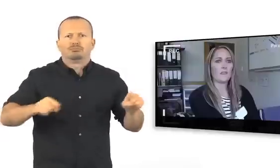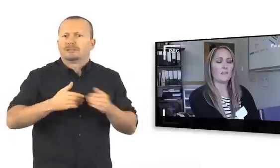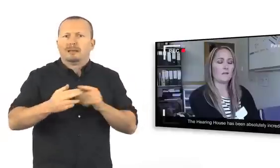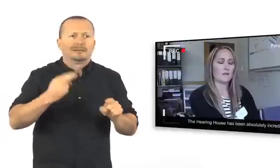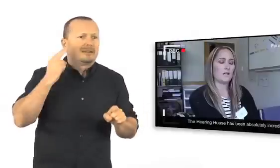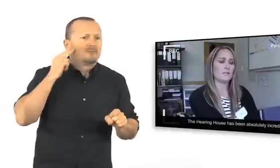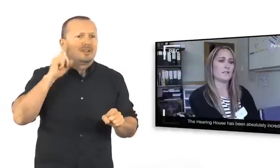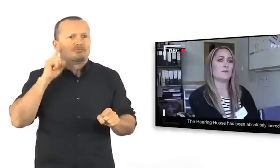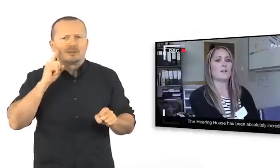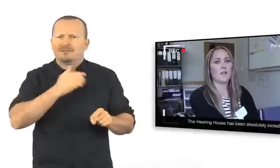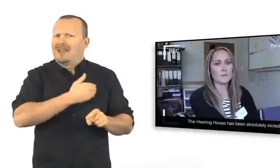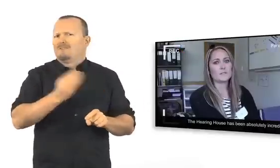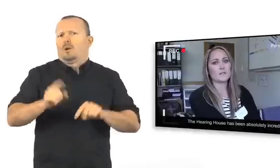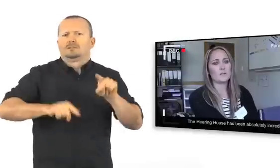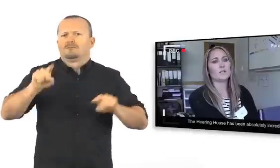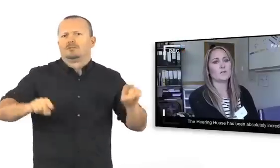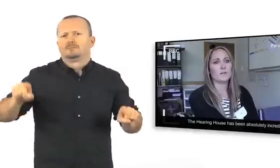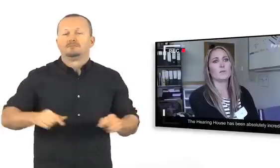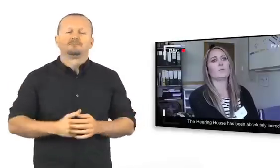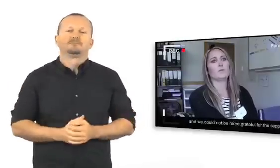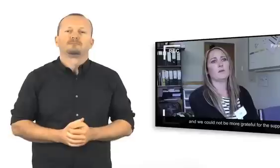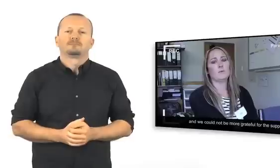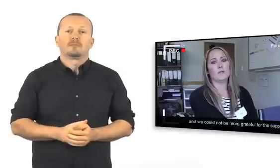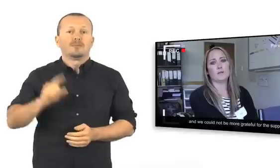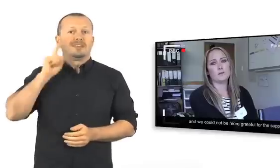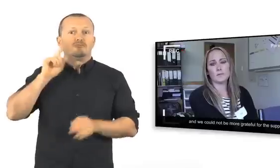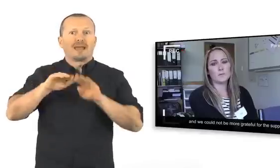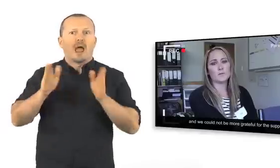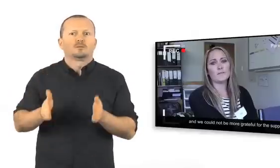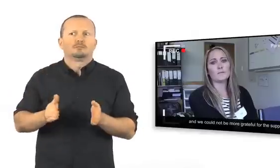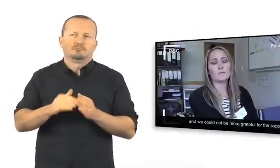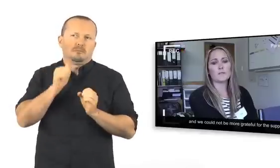Ellie: The Hearing House has been absolutely incredible and we could not be more grateful